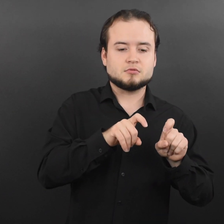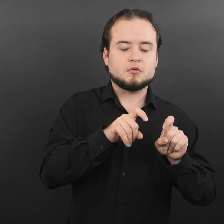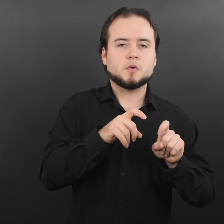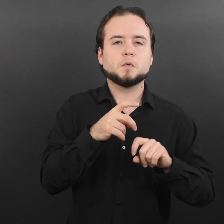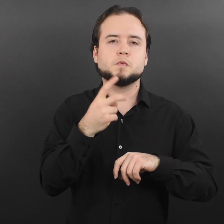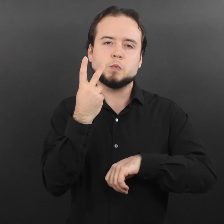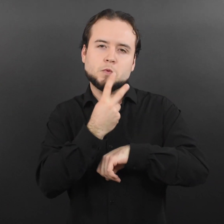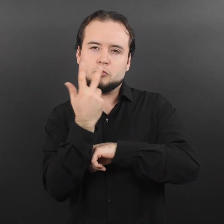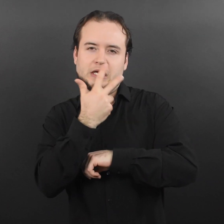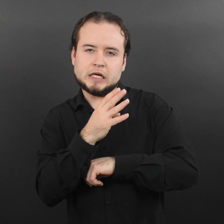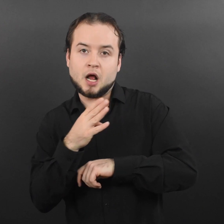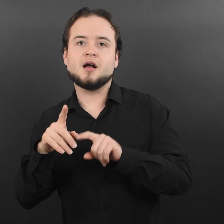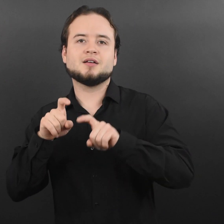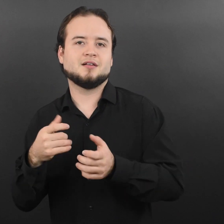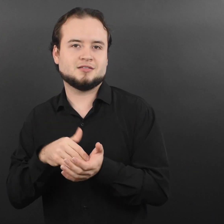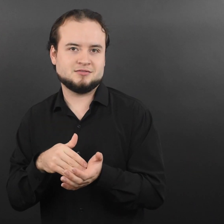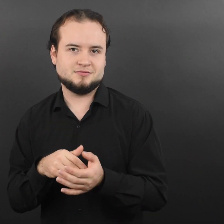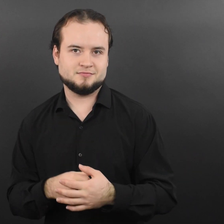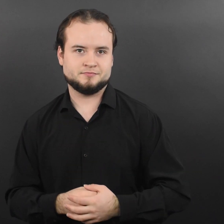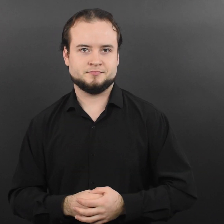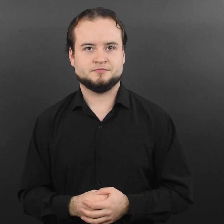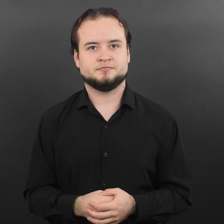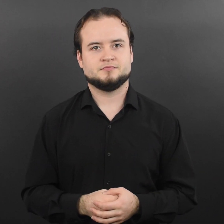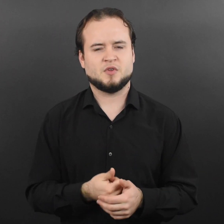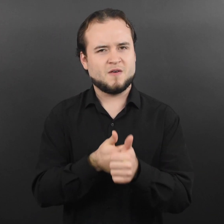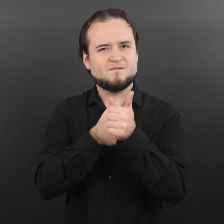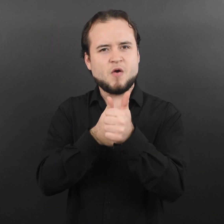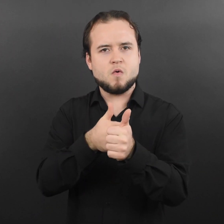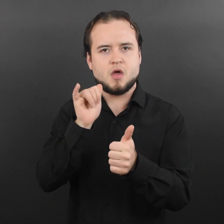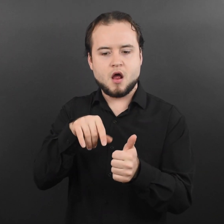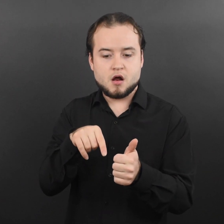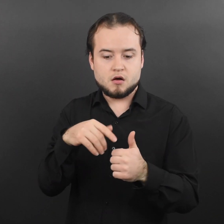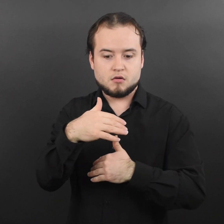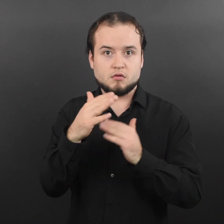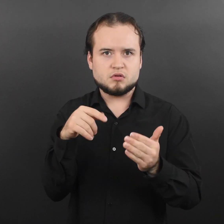If you have symptoms, the test can quickly tell whether you have COVID-19.